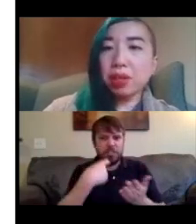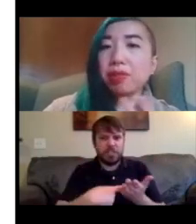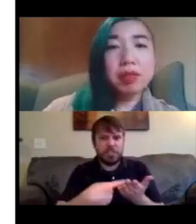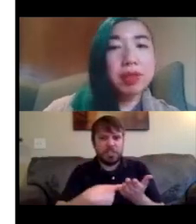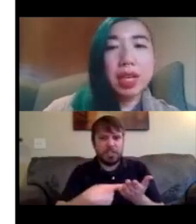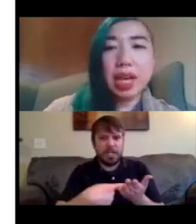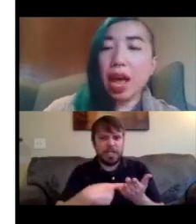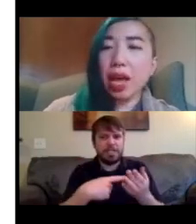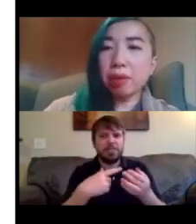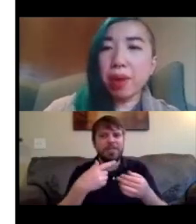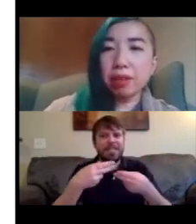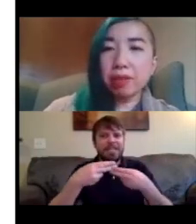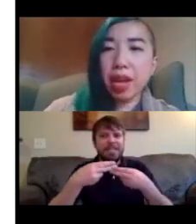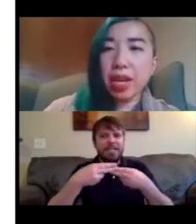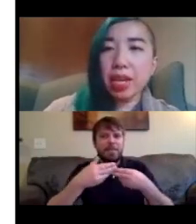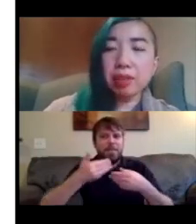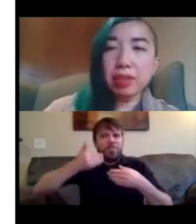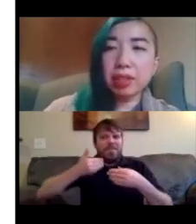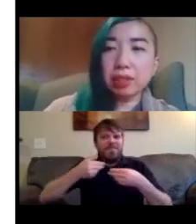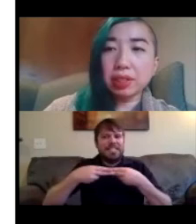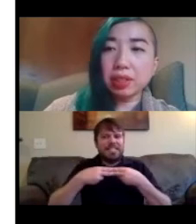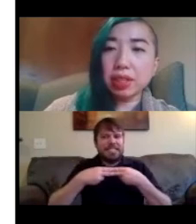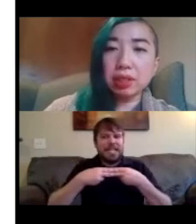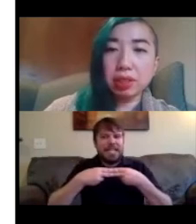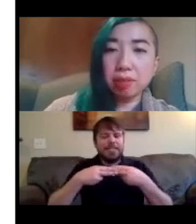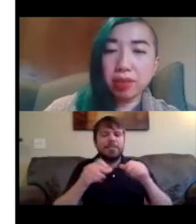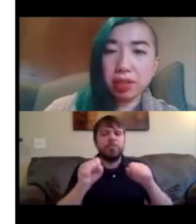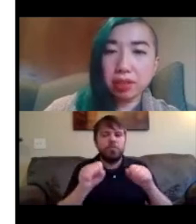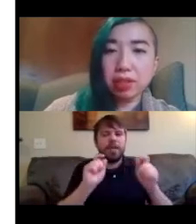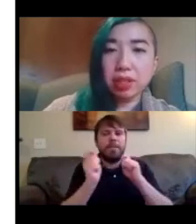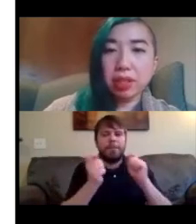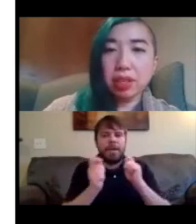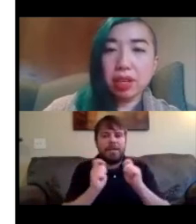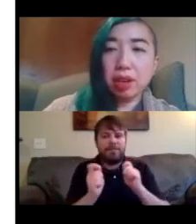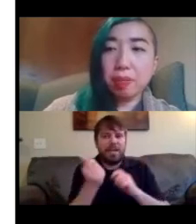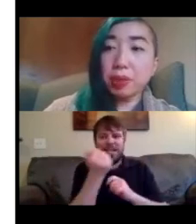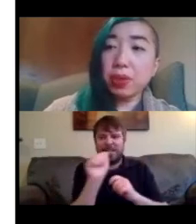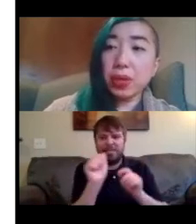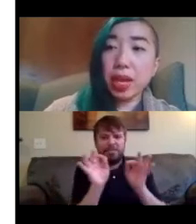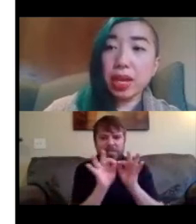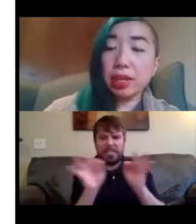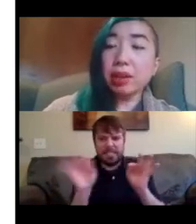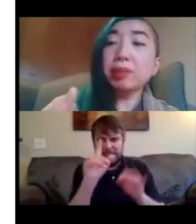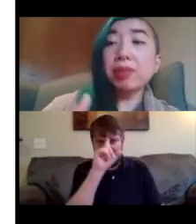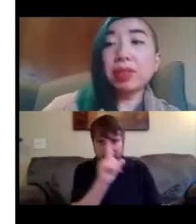feel free to add or modify any of the sentences as you deem fit. Here are some different things